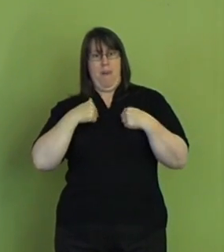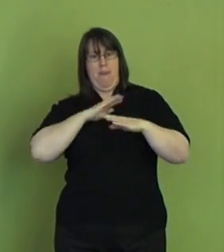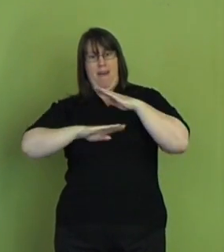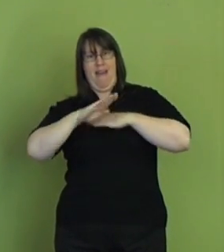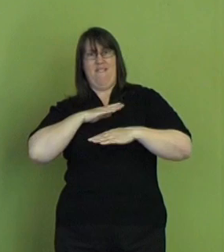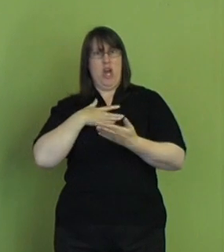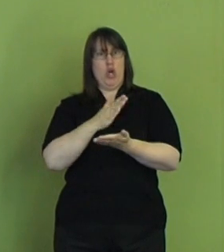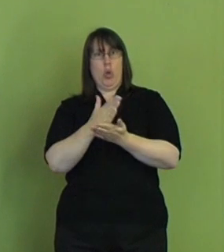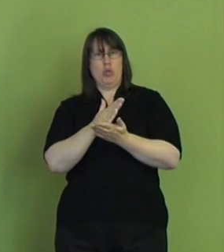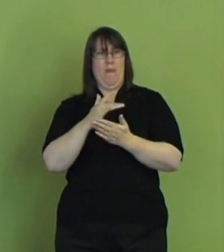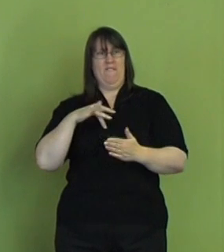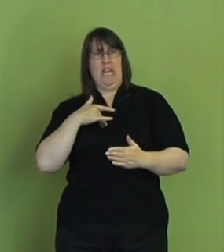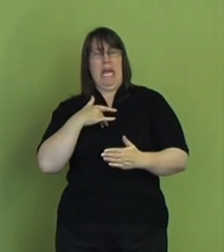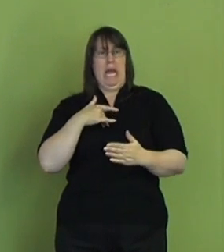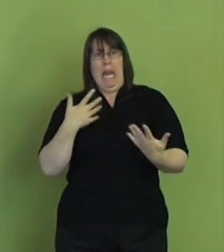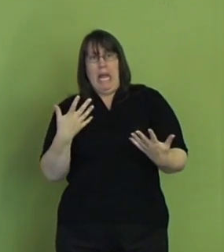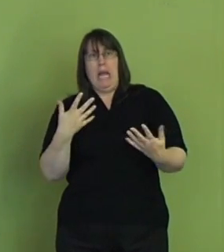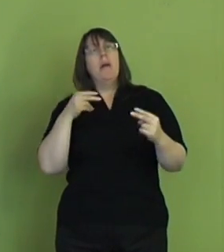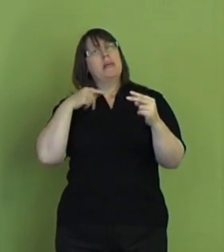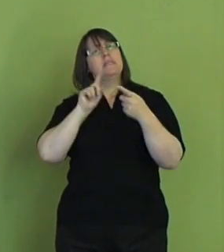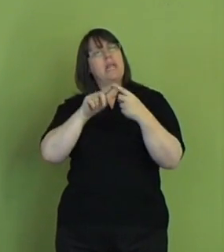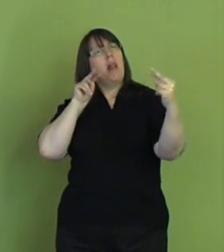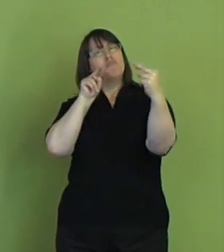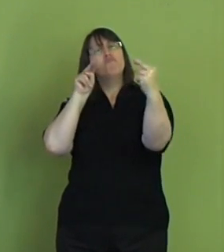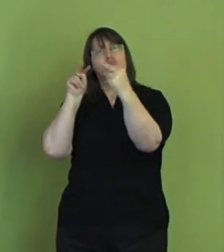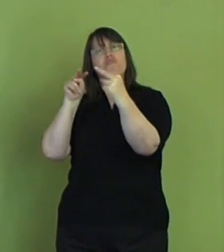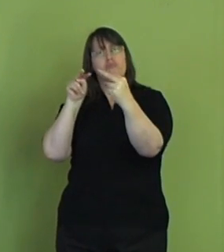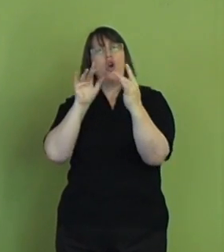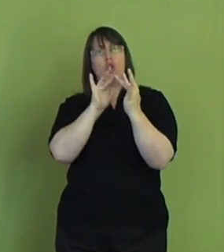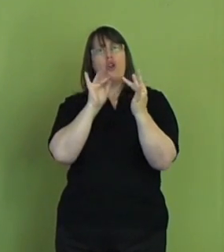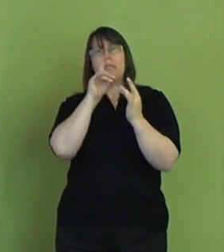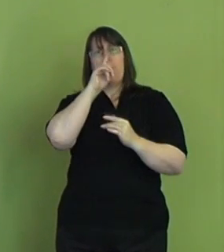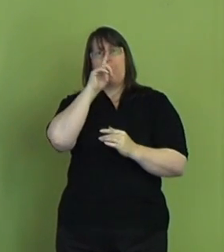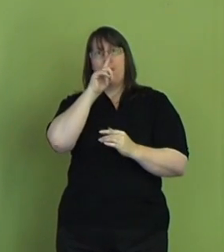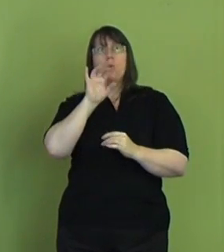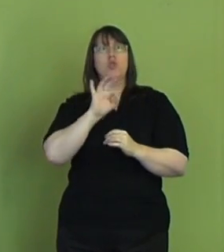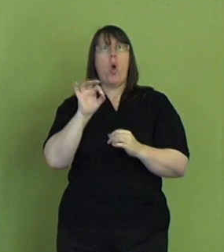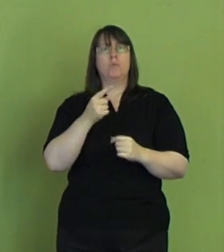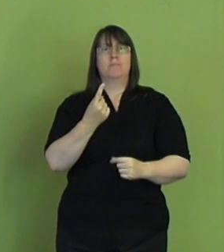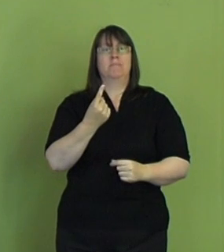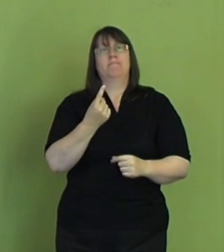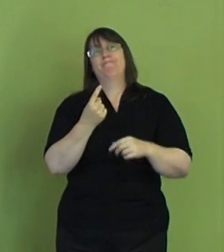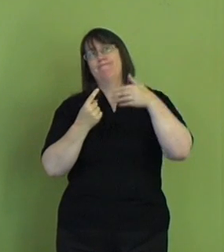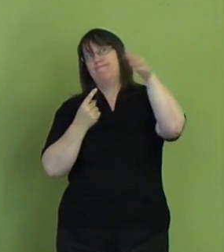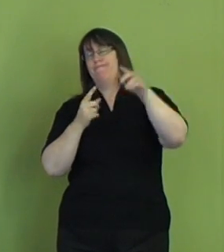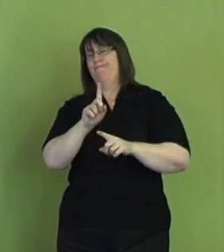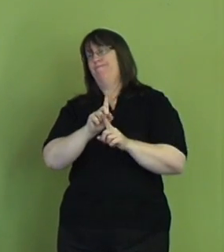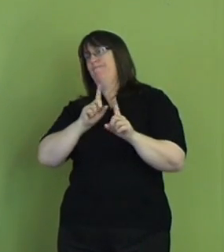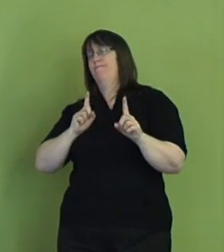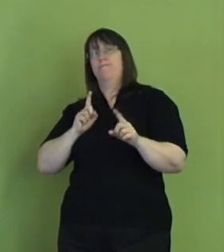it is really important that you keep in communication with them.